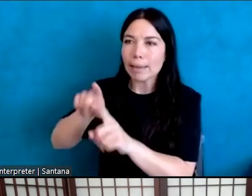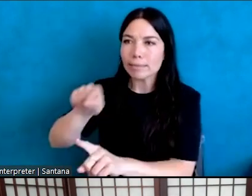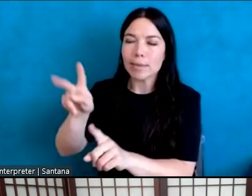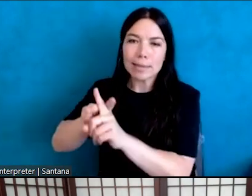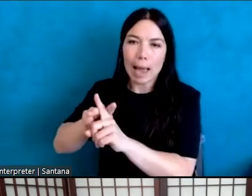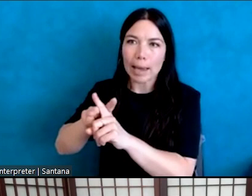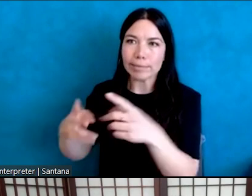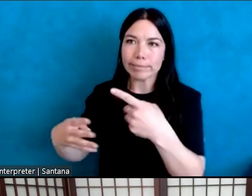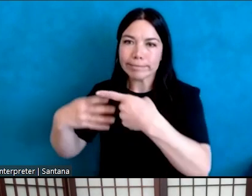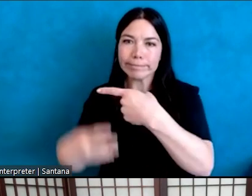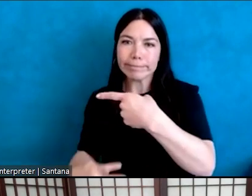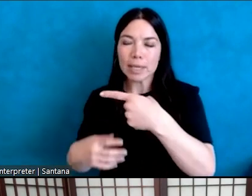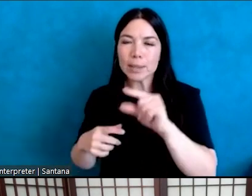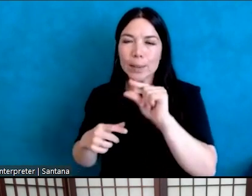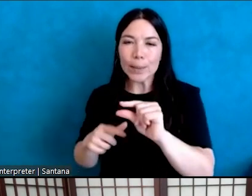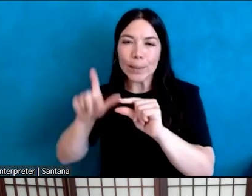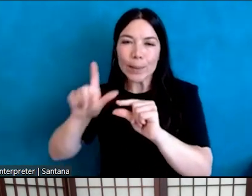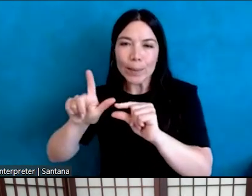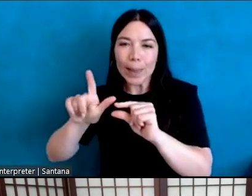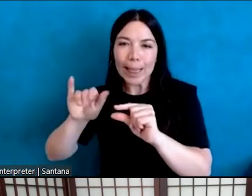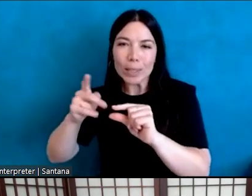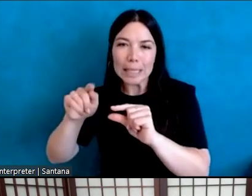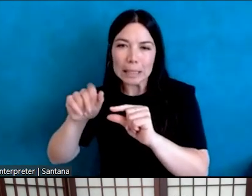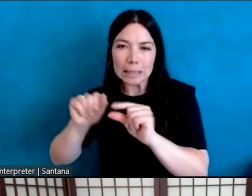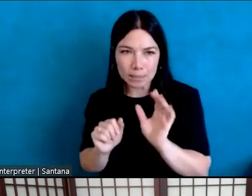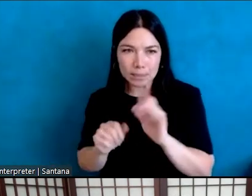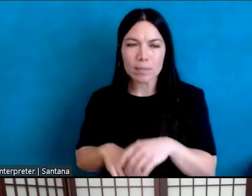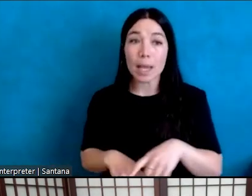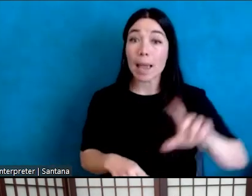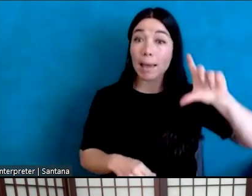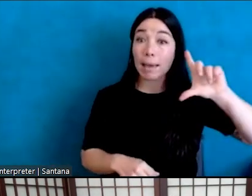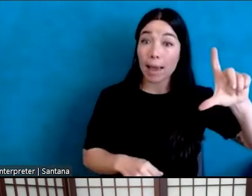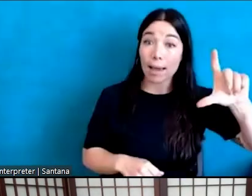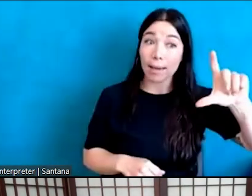There's a lot of discussion in areas of capital "L" Linguistics, of gatekeeping,